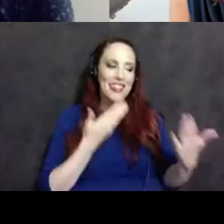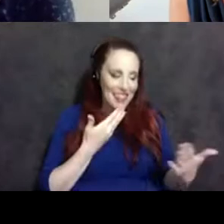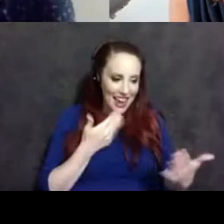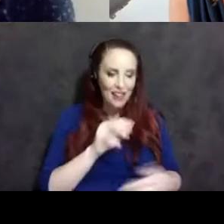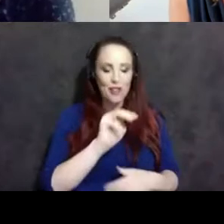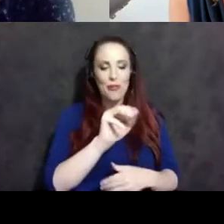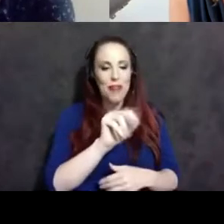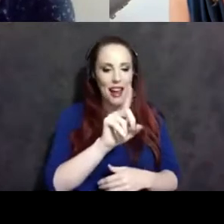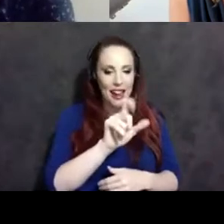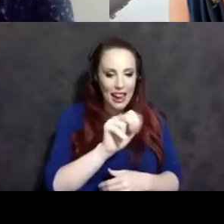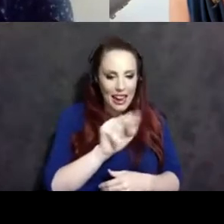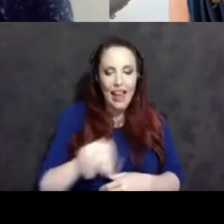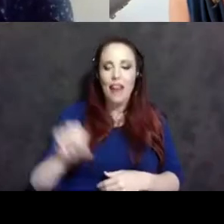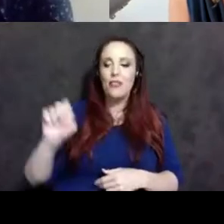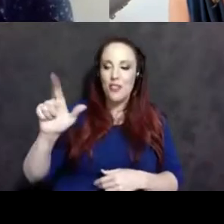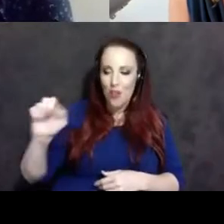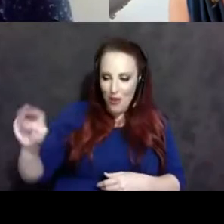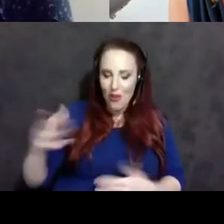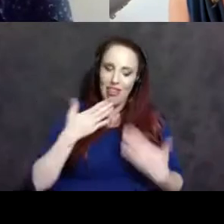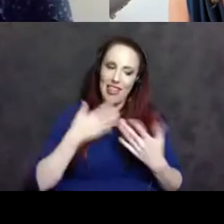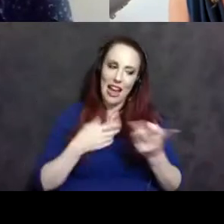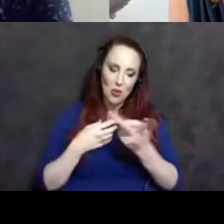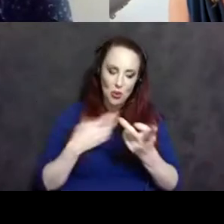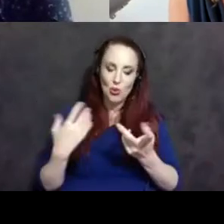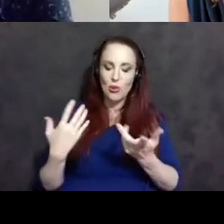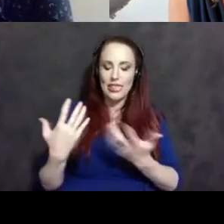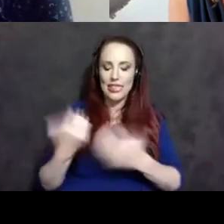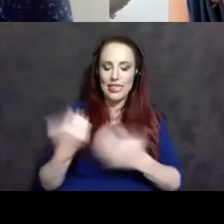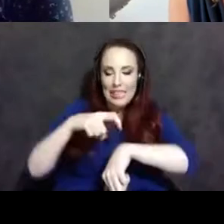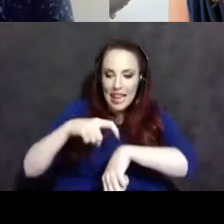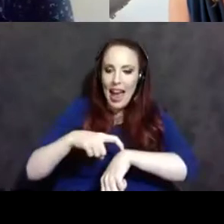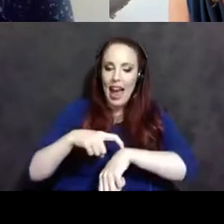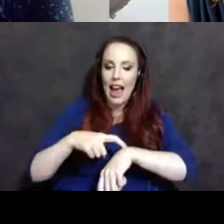I appreciate both of you taking the time to have this conversation with me.